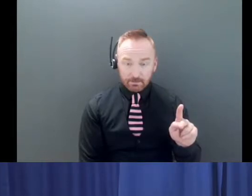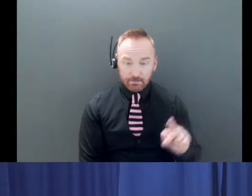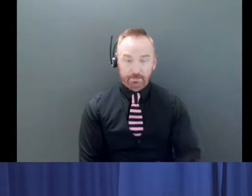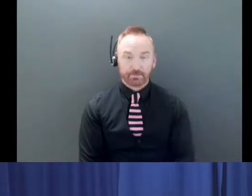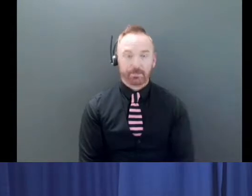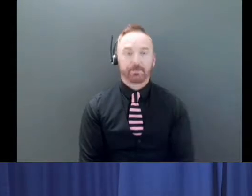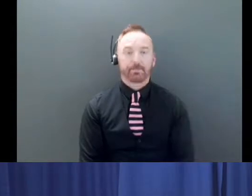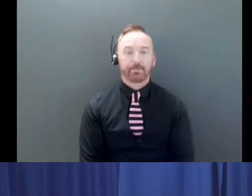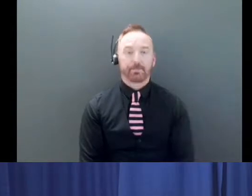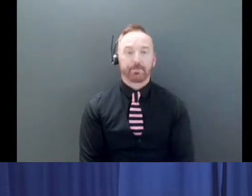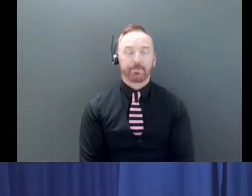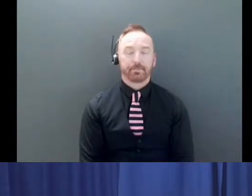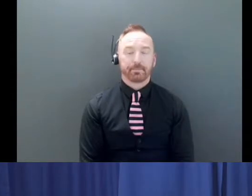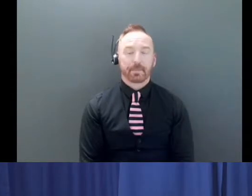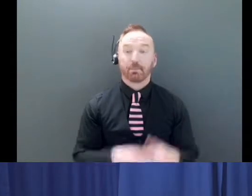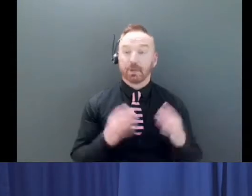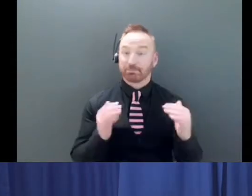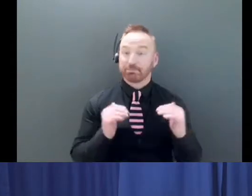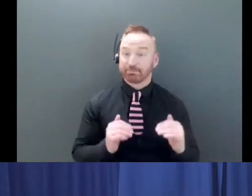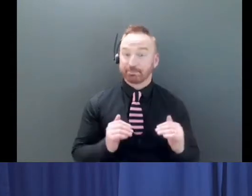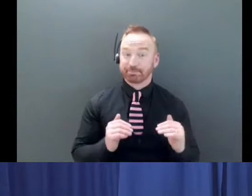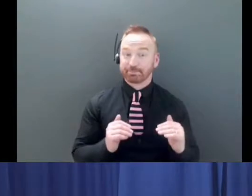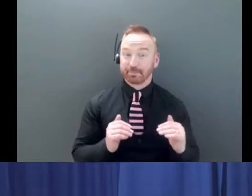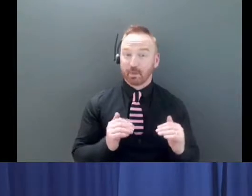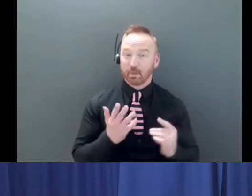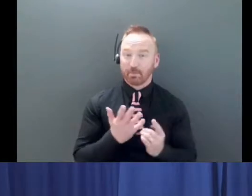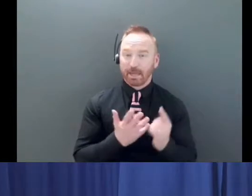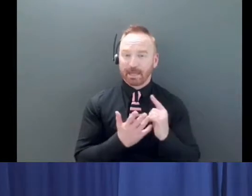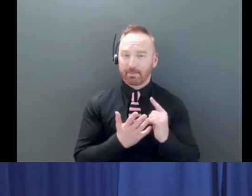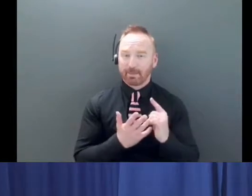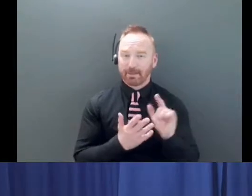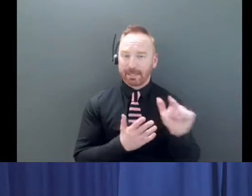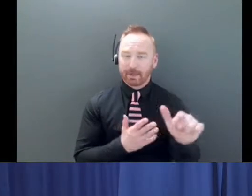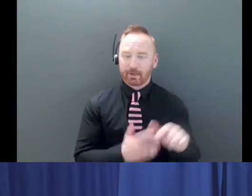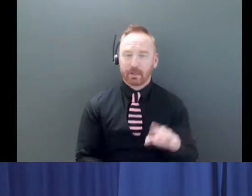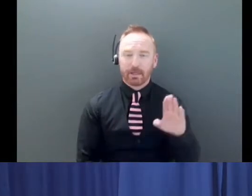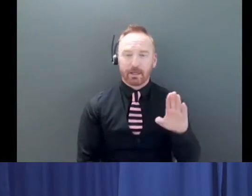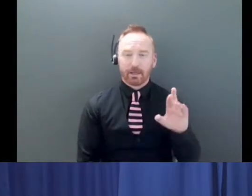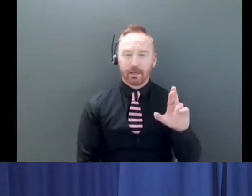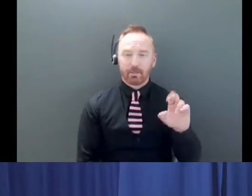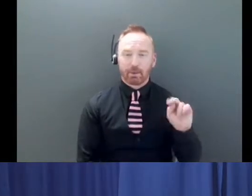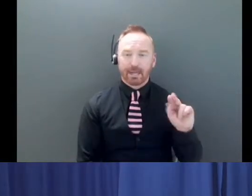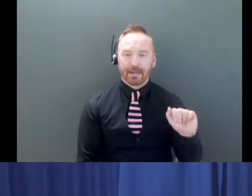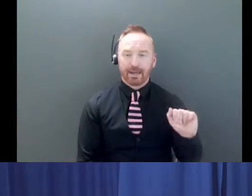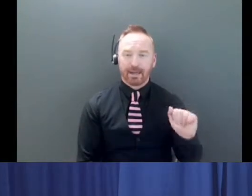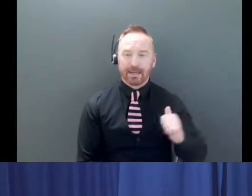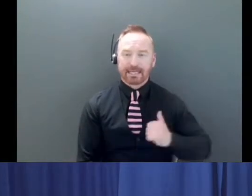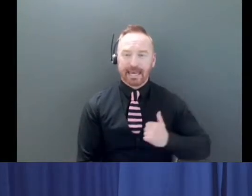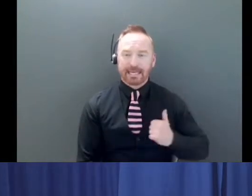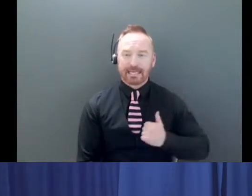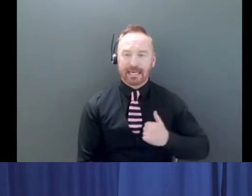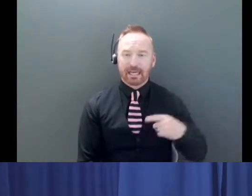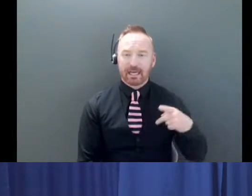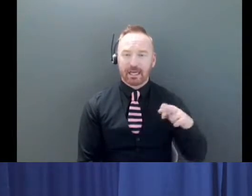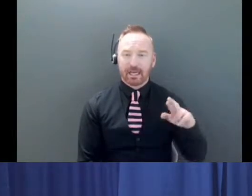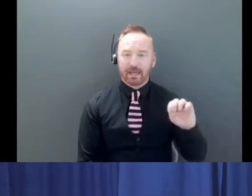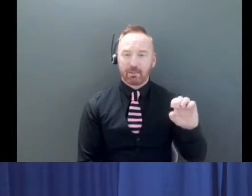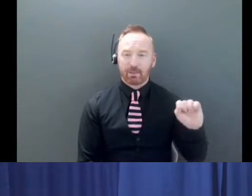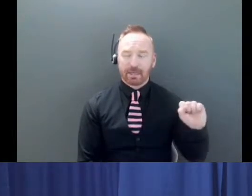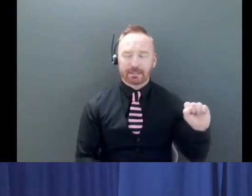Move to Brenna, Canadian Press. Sorry, chuck. We've -- hello, chuck. We've moved on. We'll come back to you.